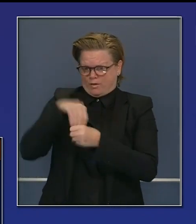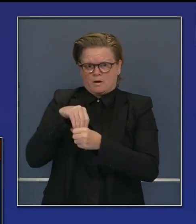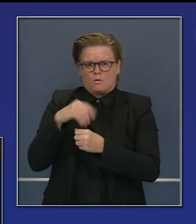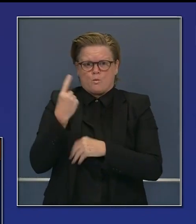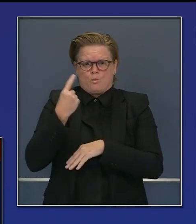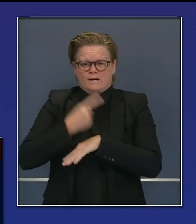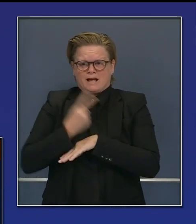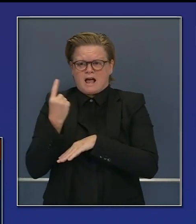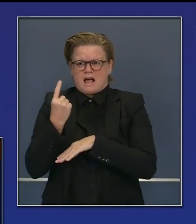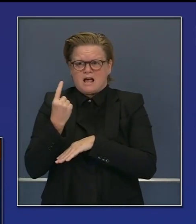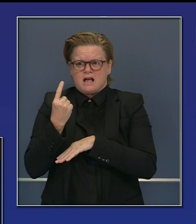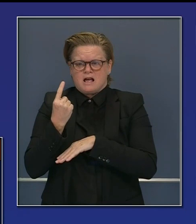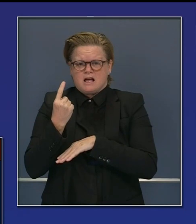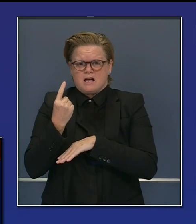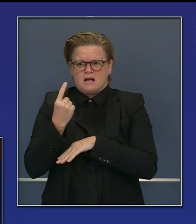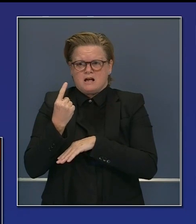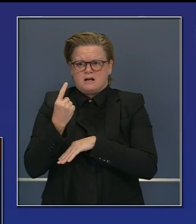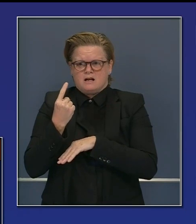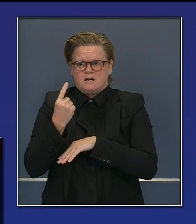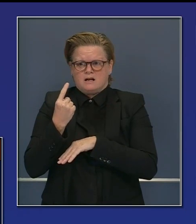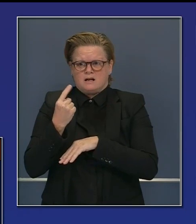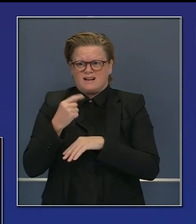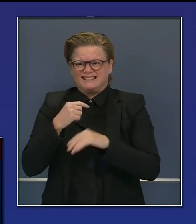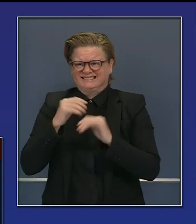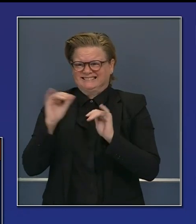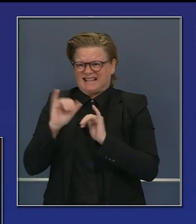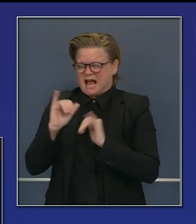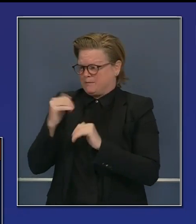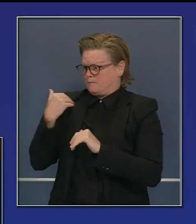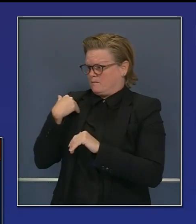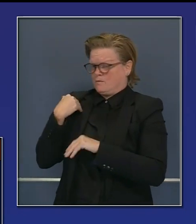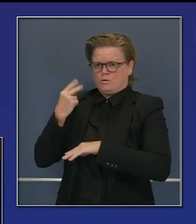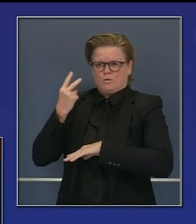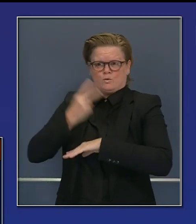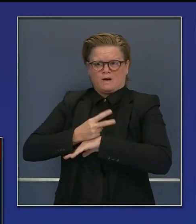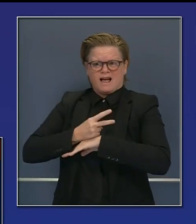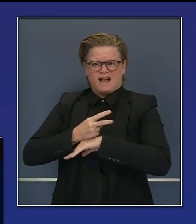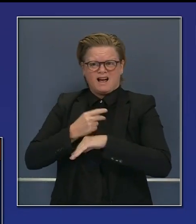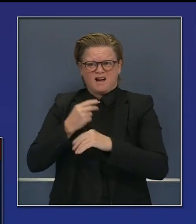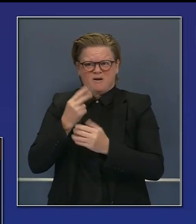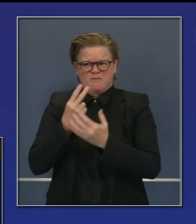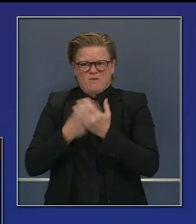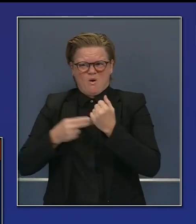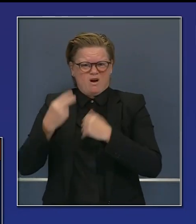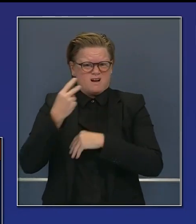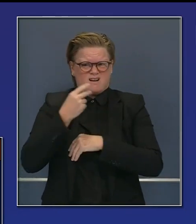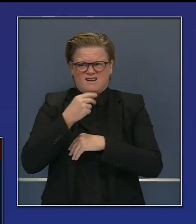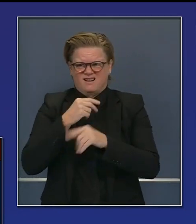LIVES RELATED TO THE PANDEMIC. IN THE LAST 24 HOURS, SIMILAR